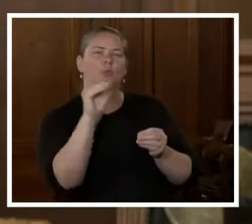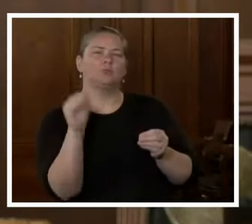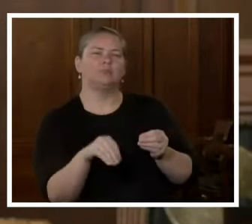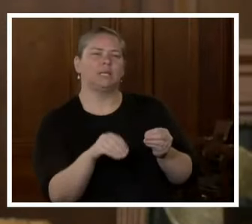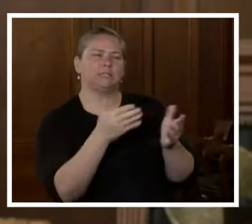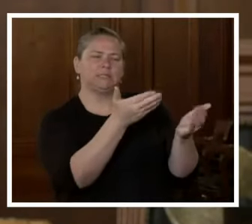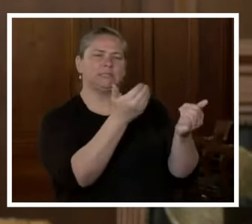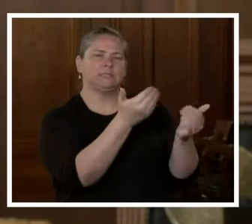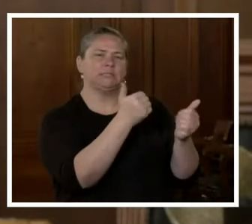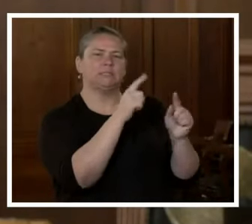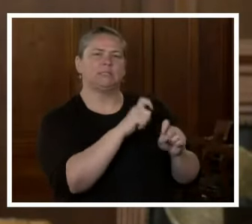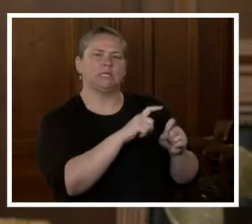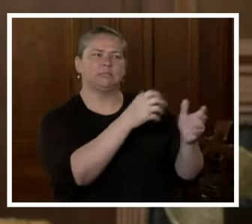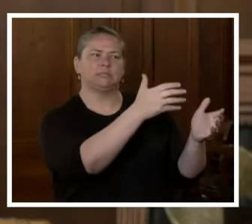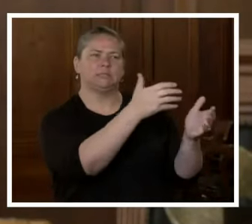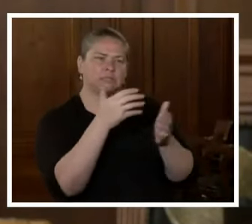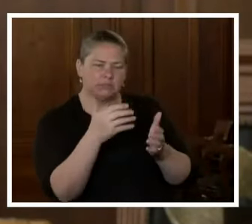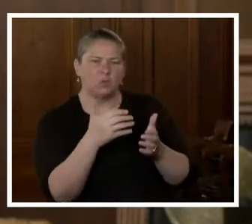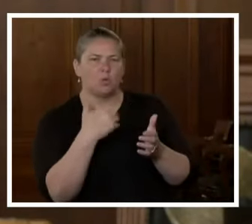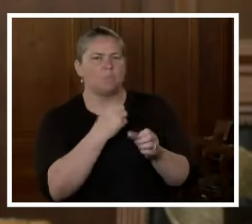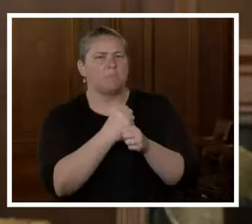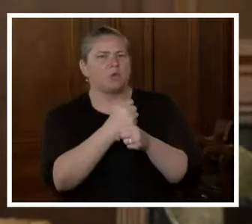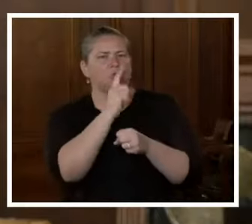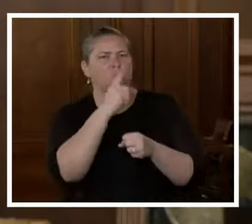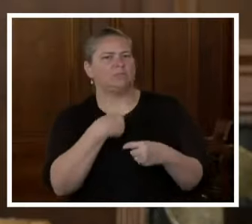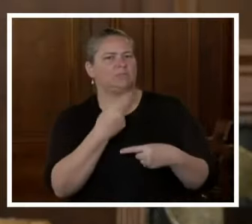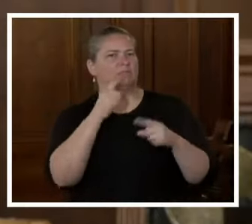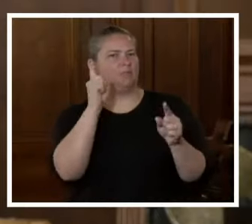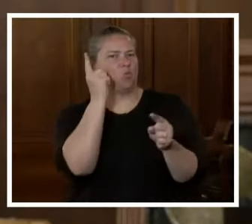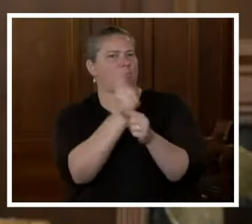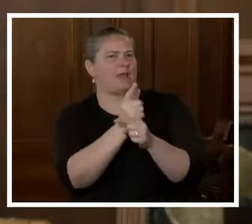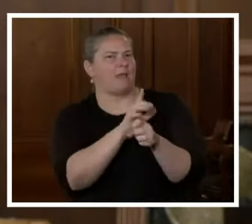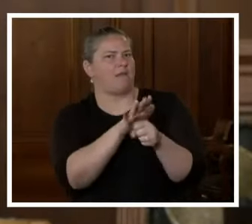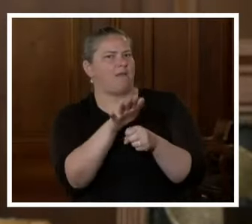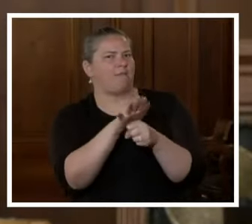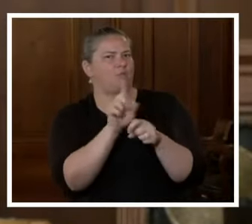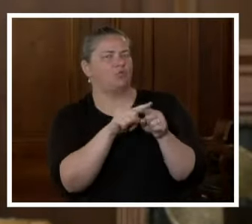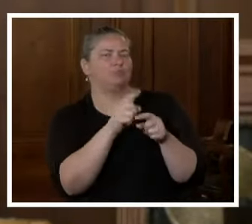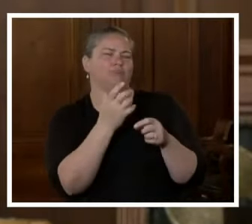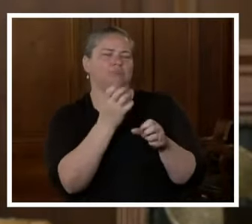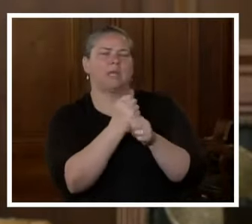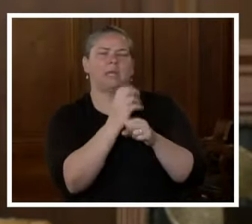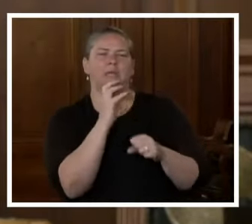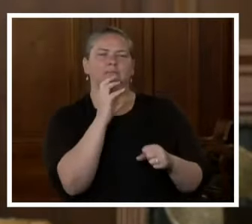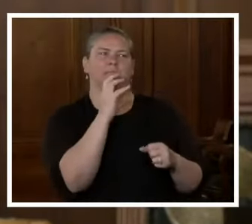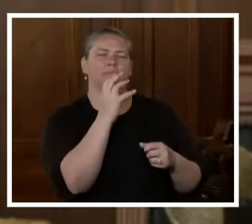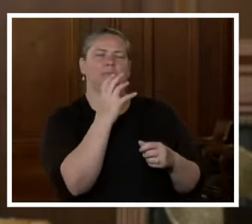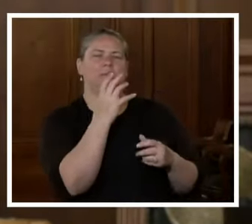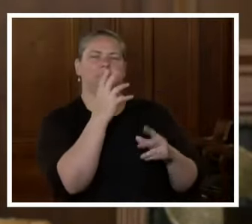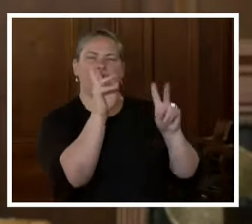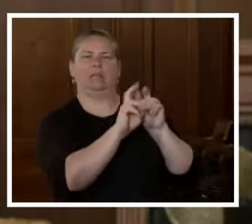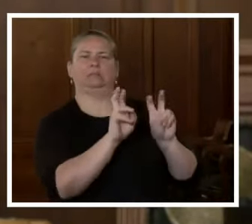MONTH AND A HALF TO TWO MONTHS LATER THAT WE HIT A BAD PLACE. WE'LL WATCH CAREFULLY AND GIVE UPDATES.